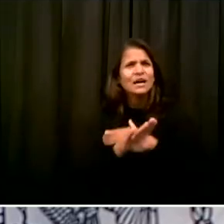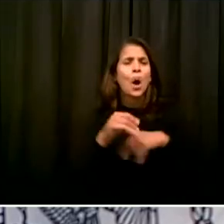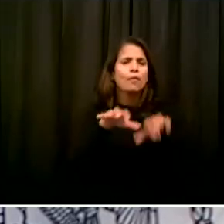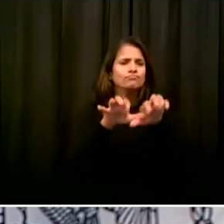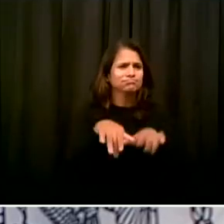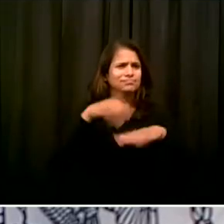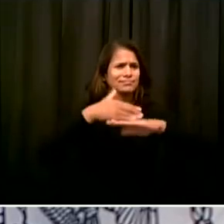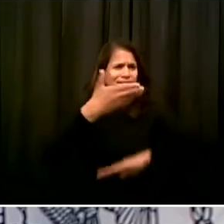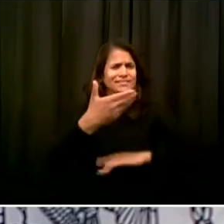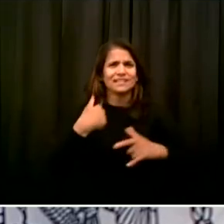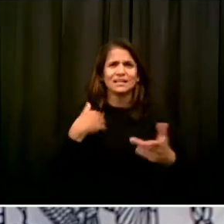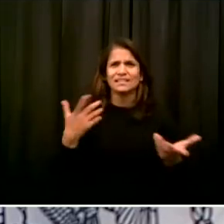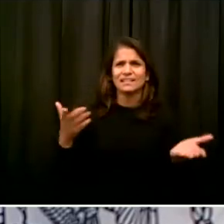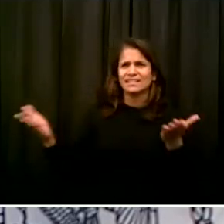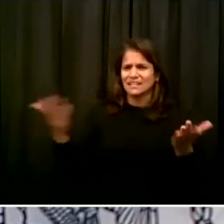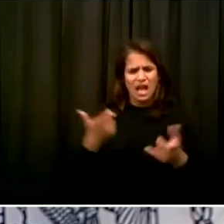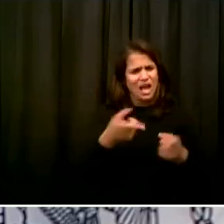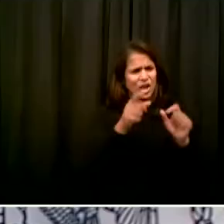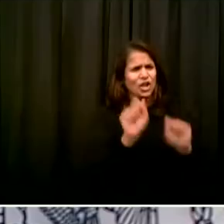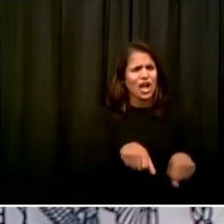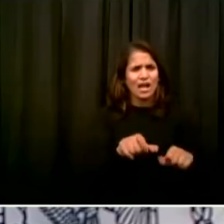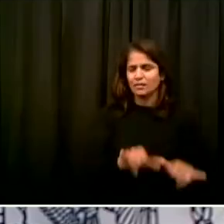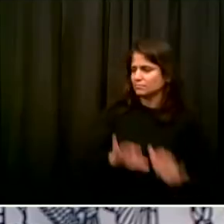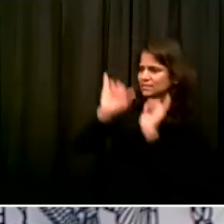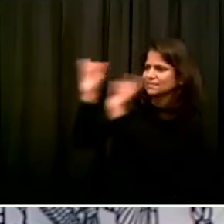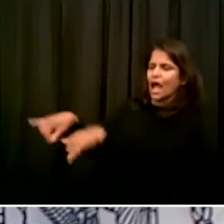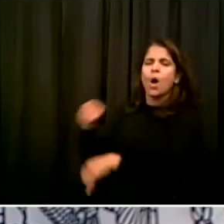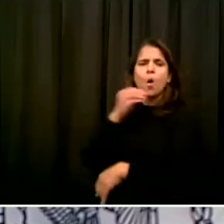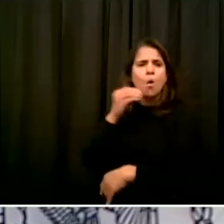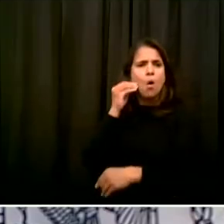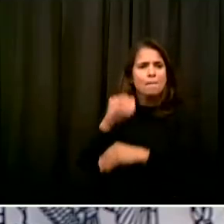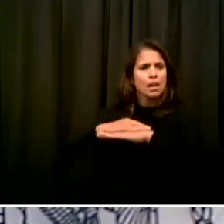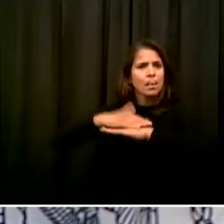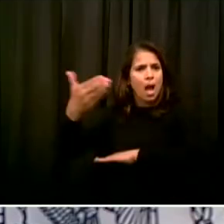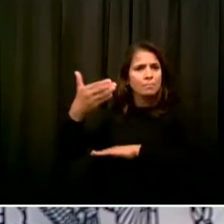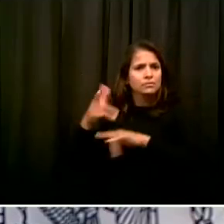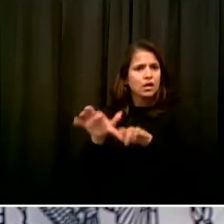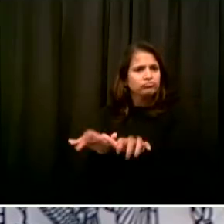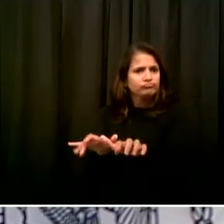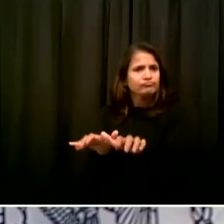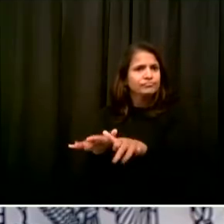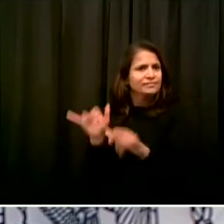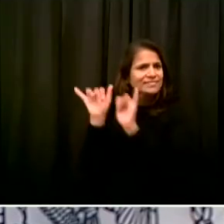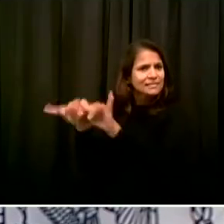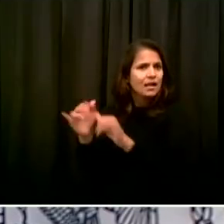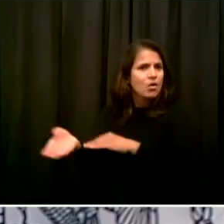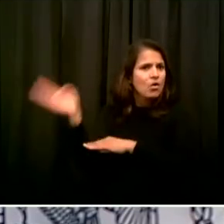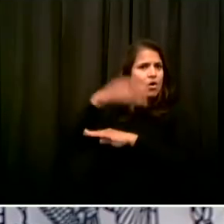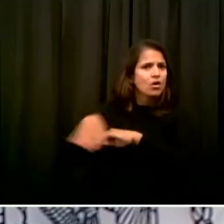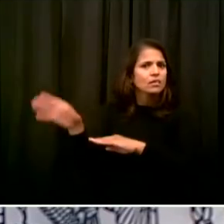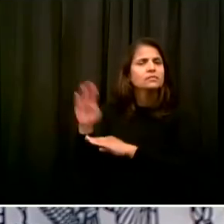MILES AND MILES ON THE SUABWY TO SIT IN A CLASS, OPEN A DEVICE IN FOLL TOWHSTE UDT ENCLSASETS H AT